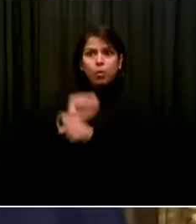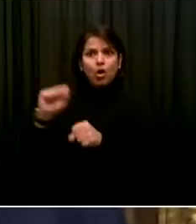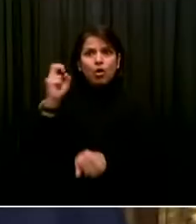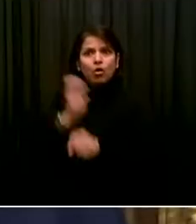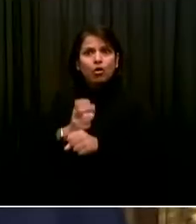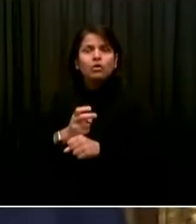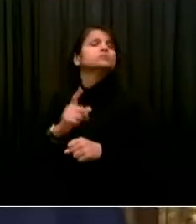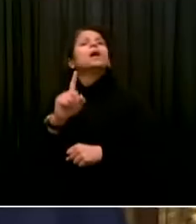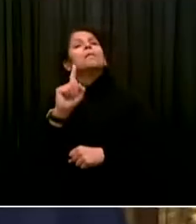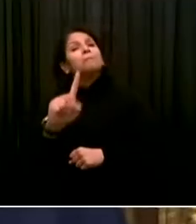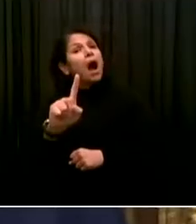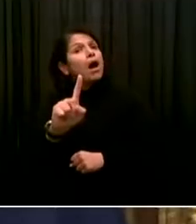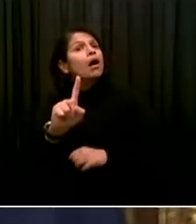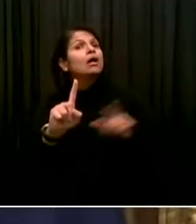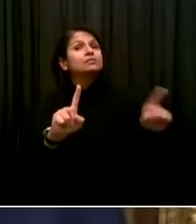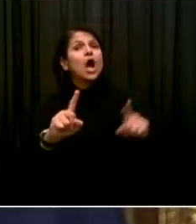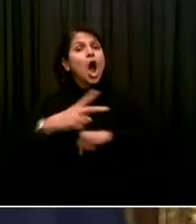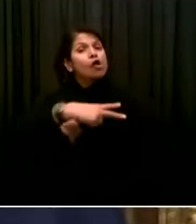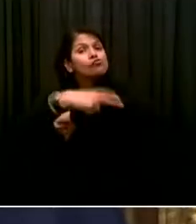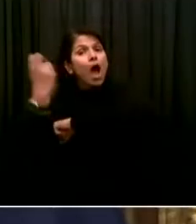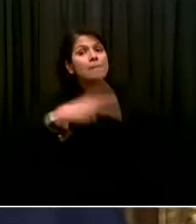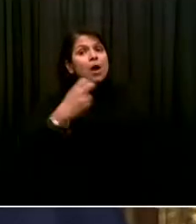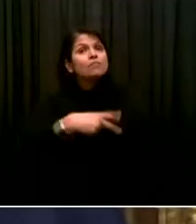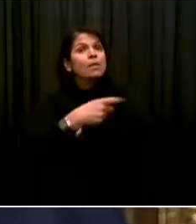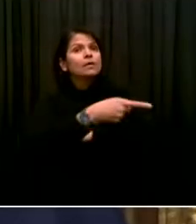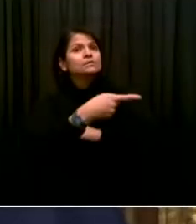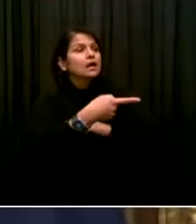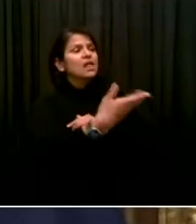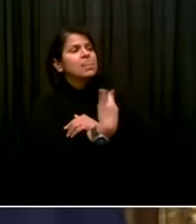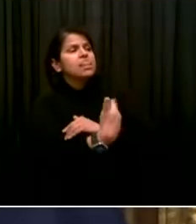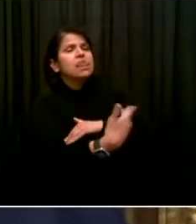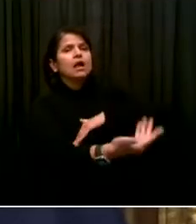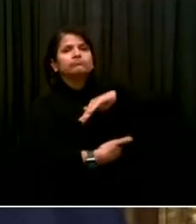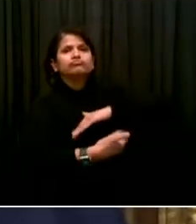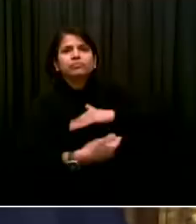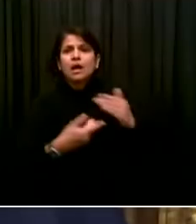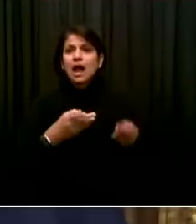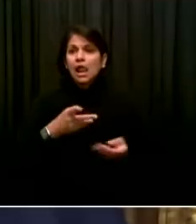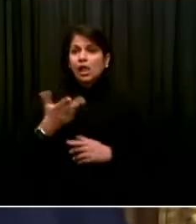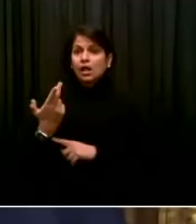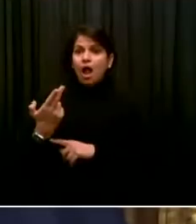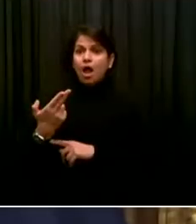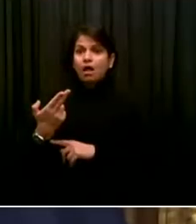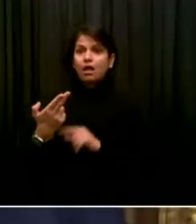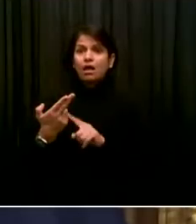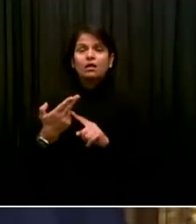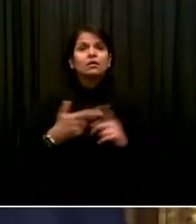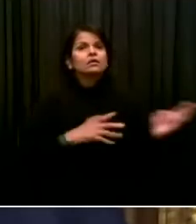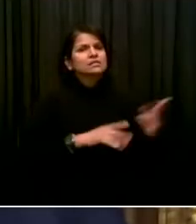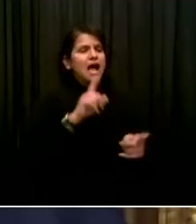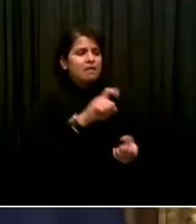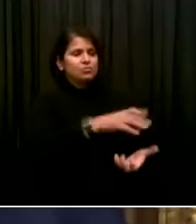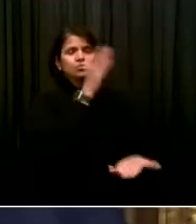DOING HEROIC WORK GETTING GUNS OFF THE STREETS BUT TRAFFCKIERS KEEP THE GUNS COMING.